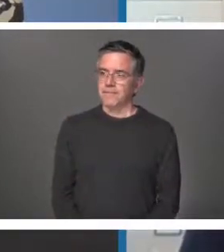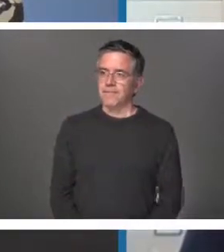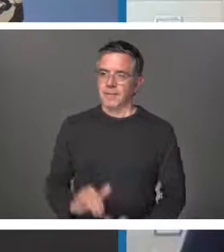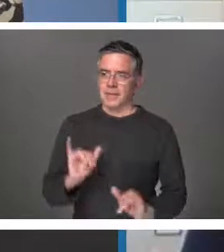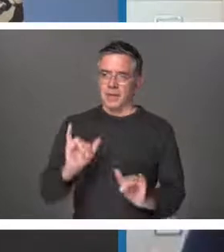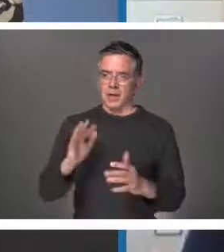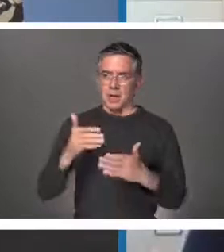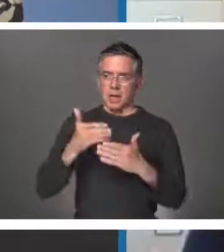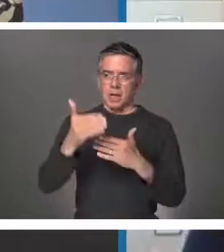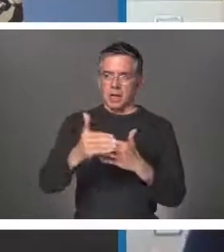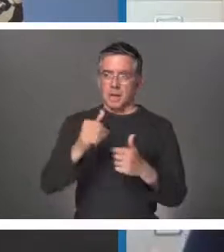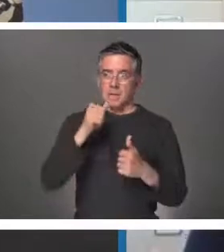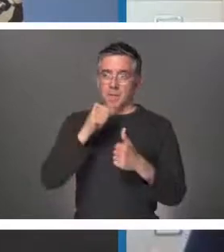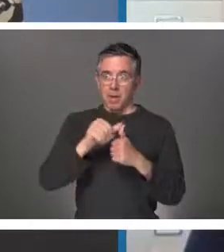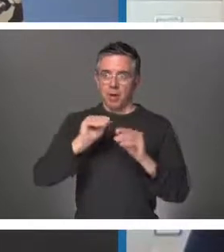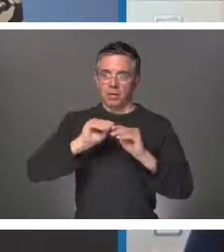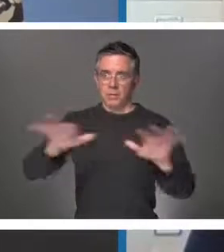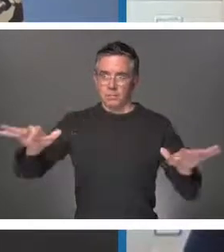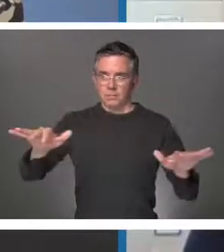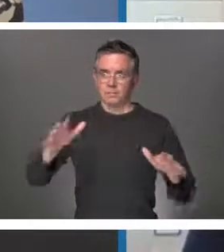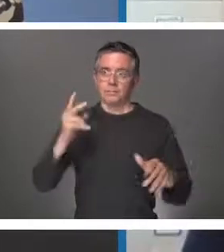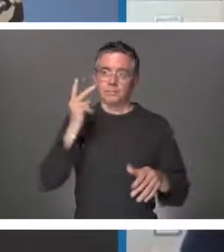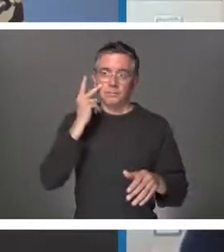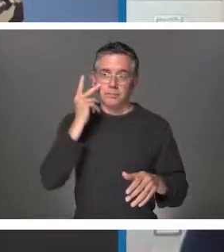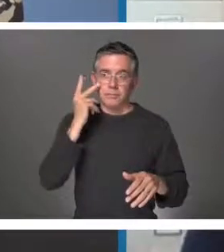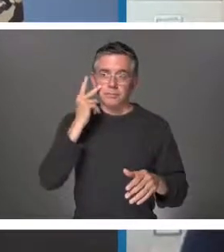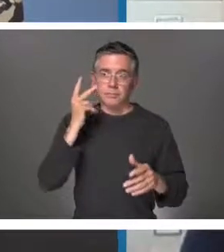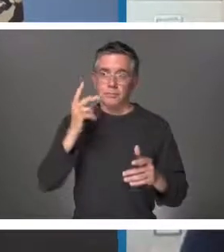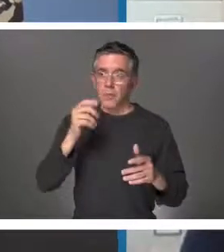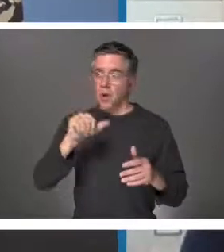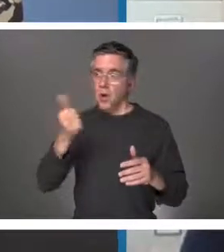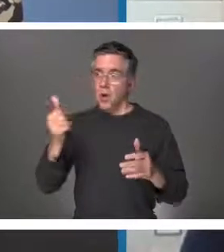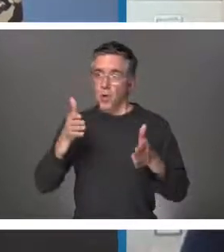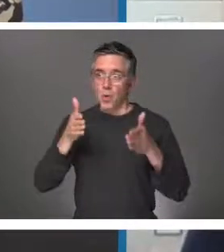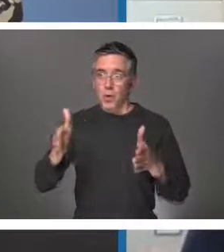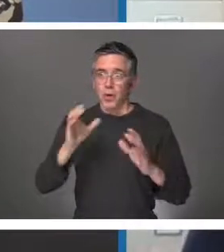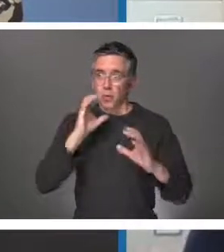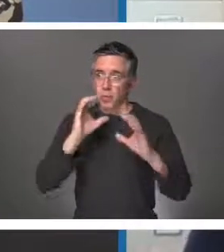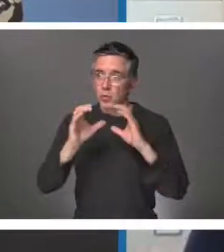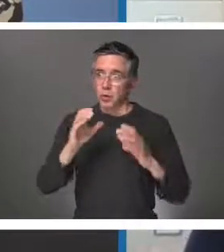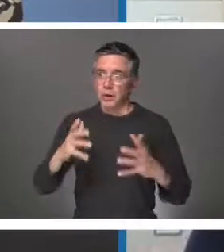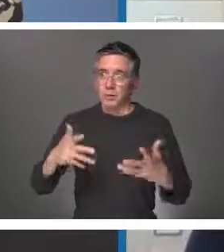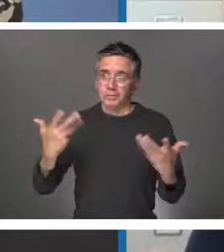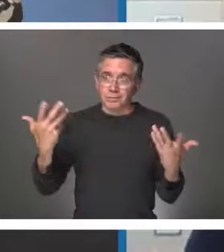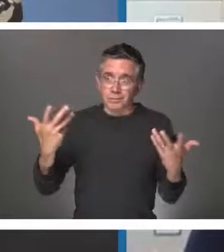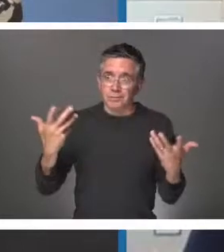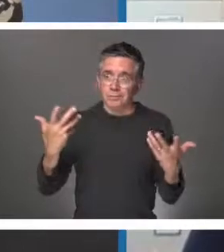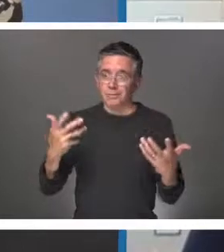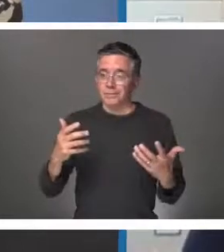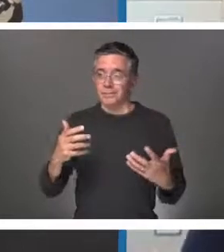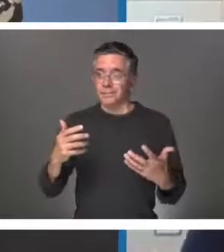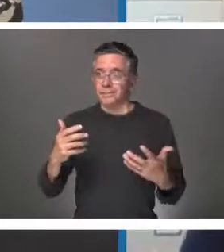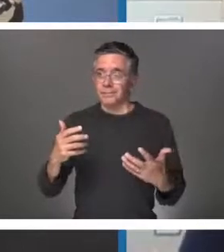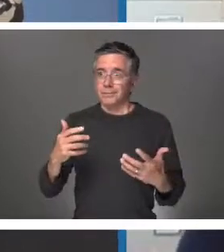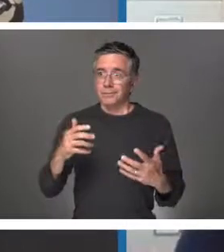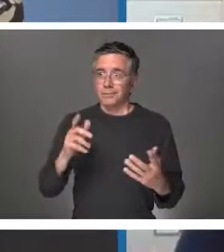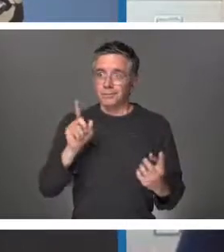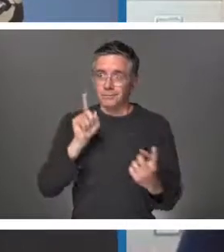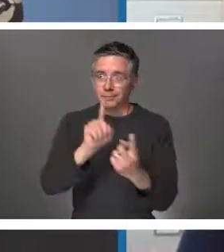try a different kind of communication strategy, and then we're looking at other ways that we will person-to-person reach out to provide education.